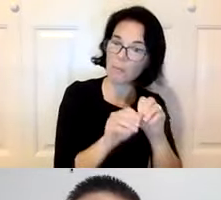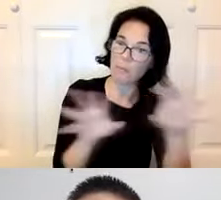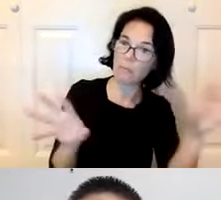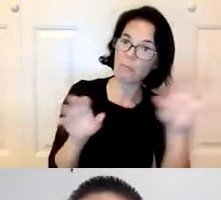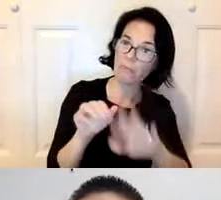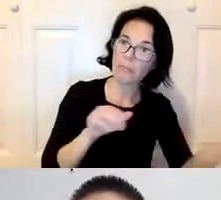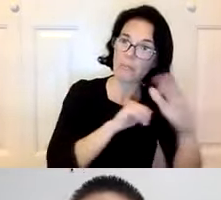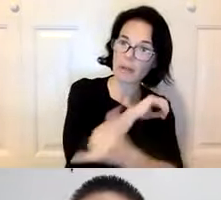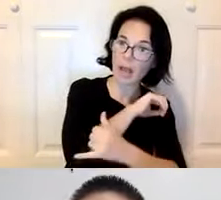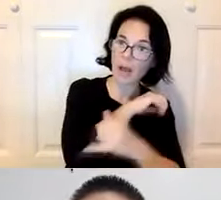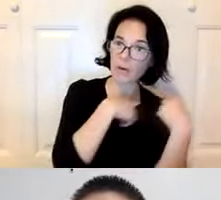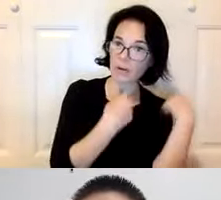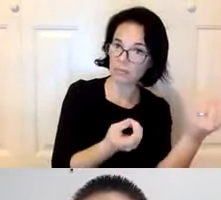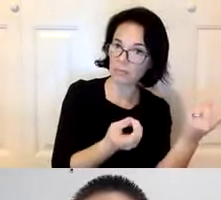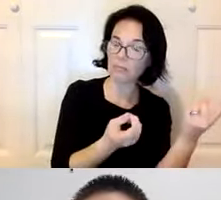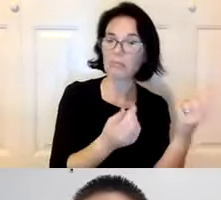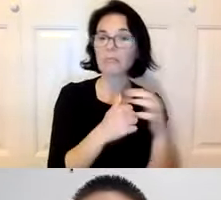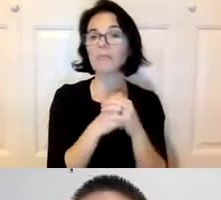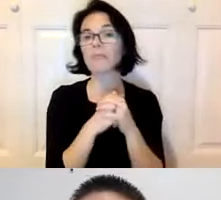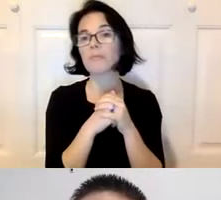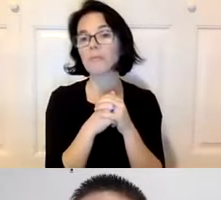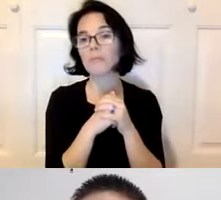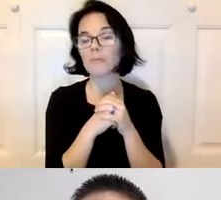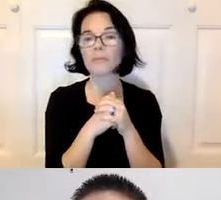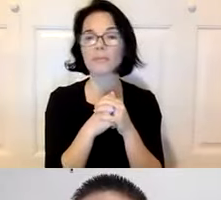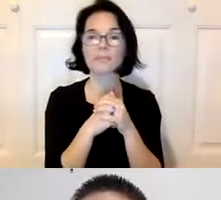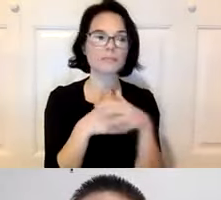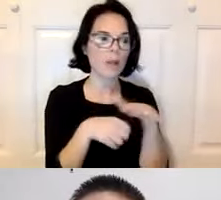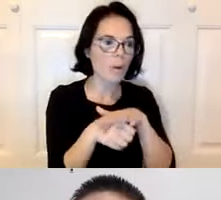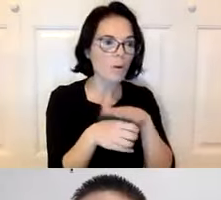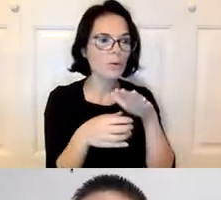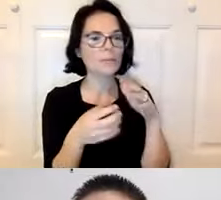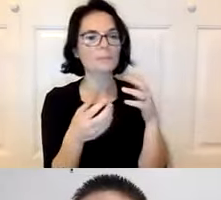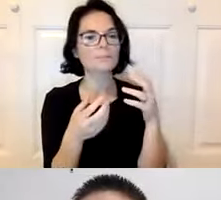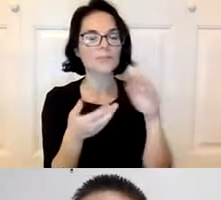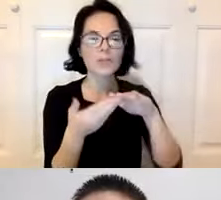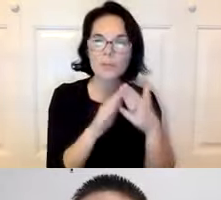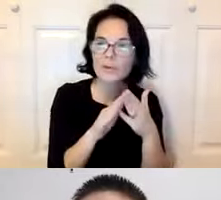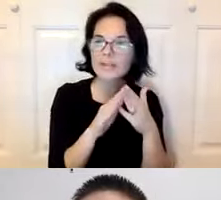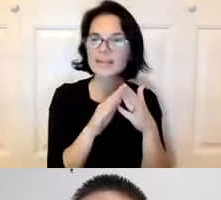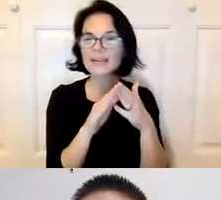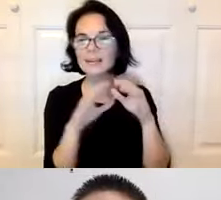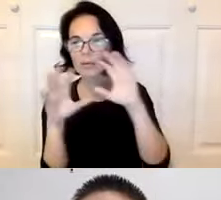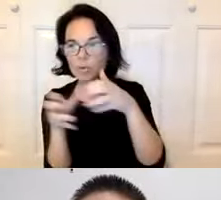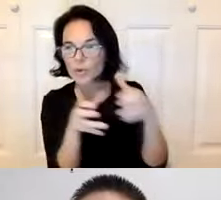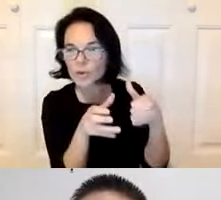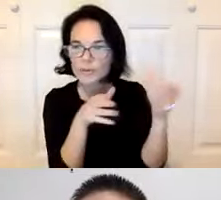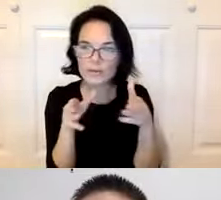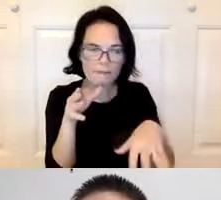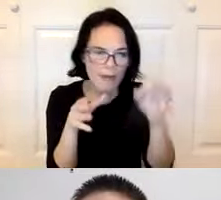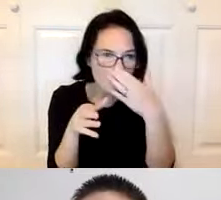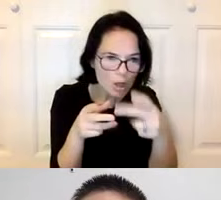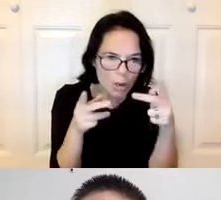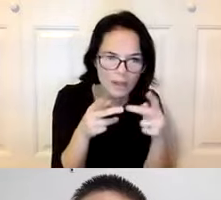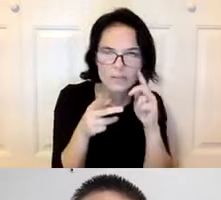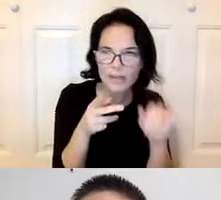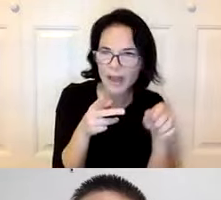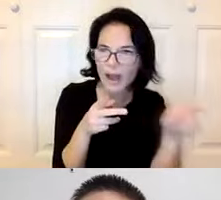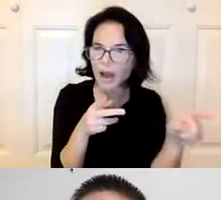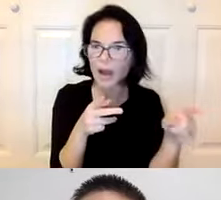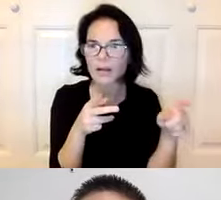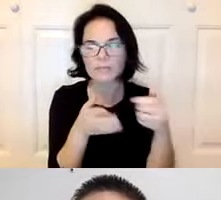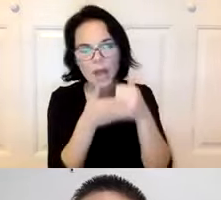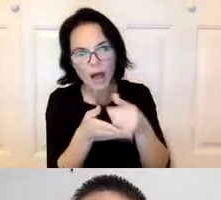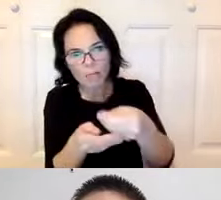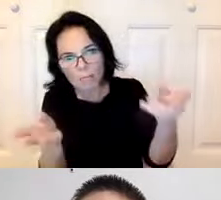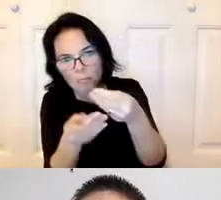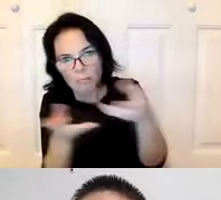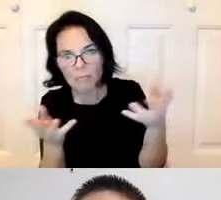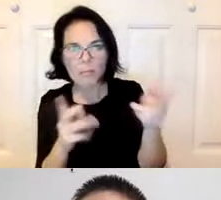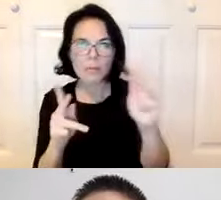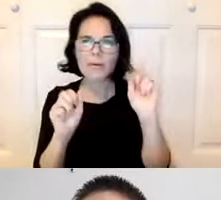with the help of local community organizers finding good locations for walk in and drive in clinics,